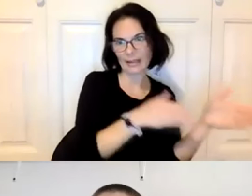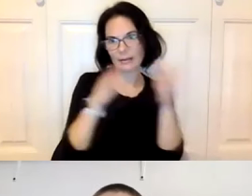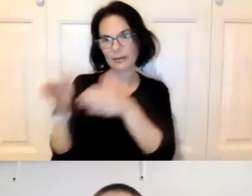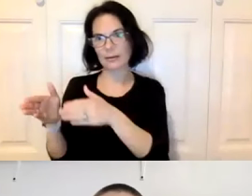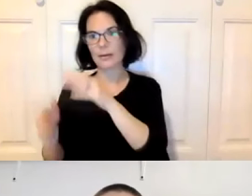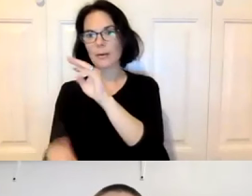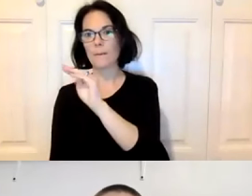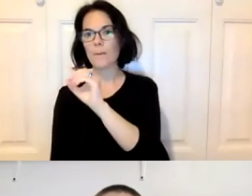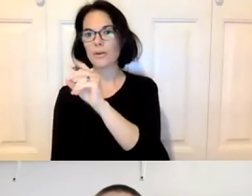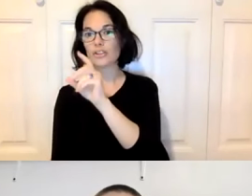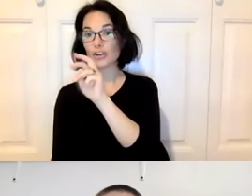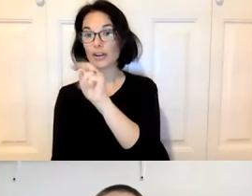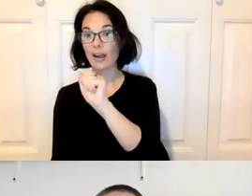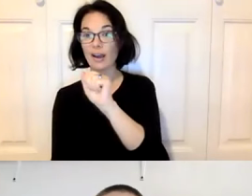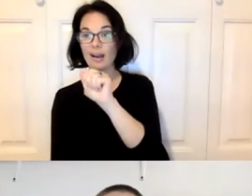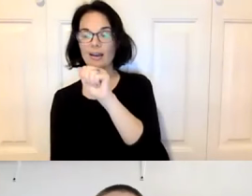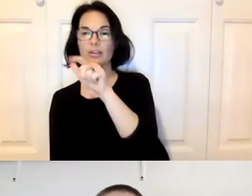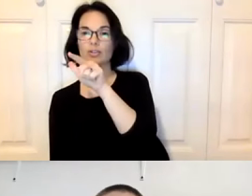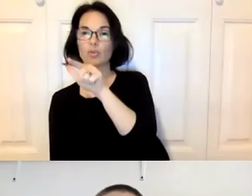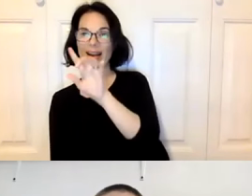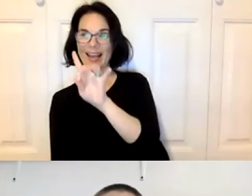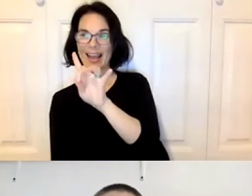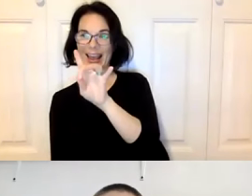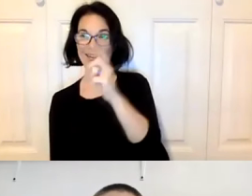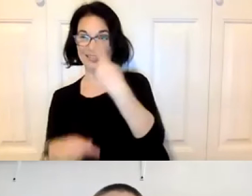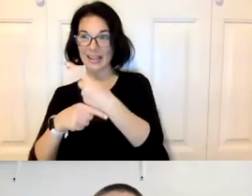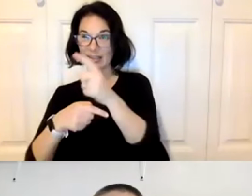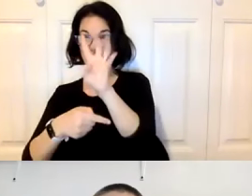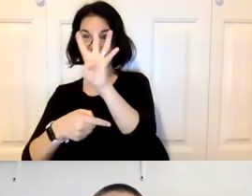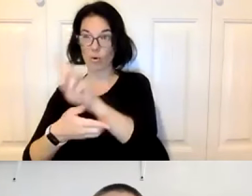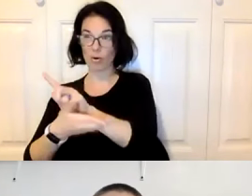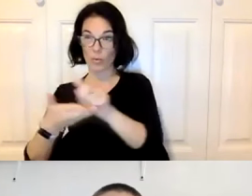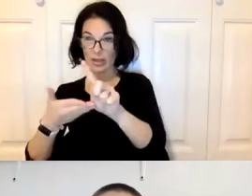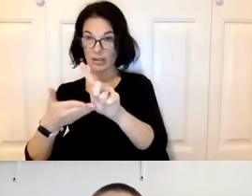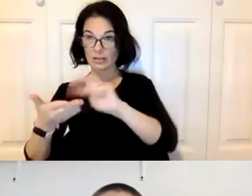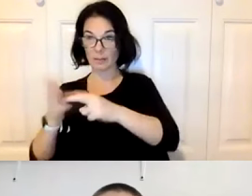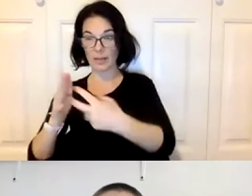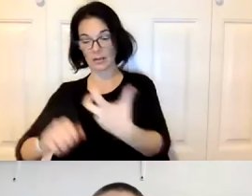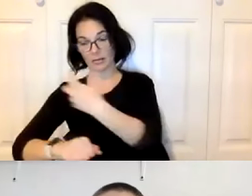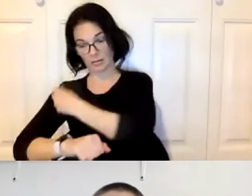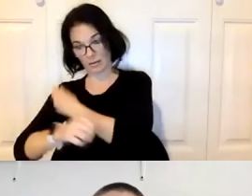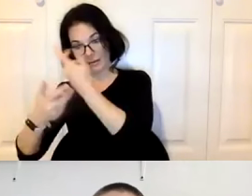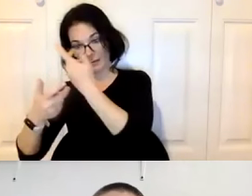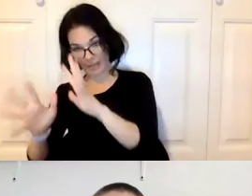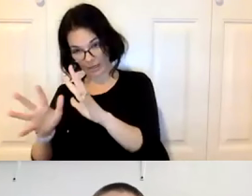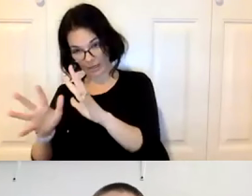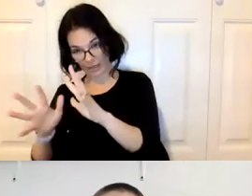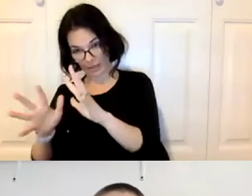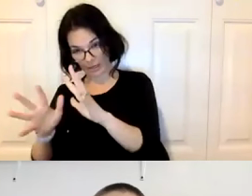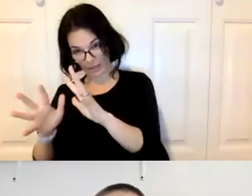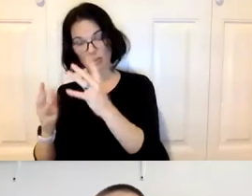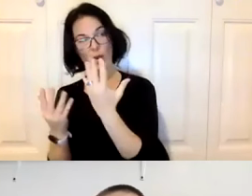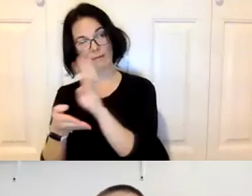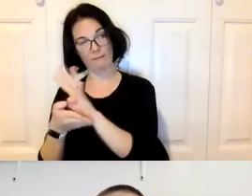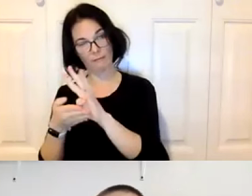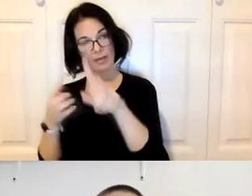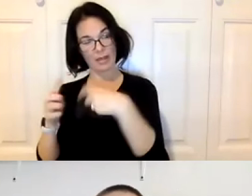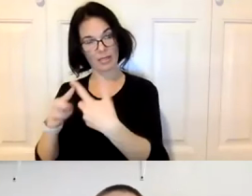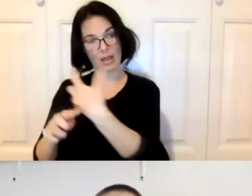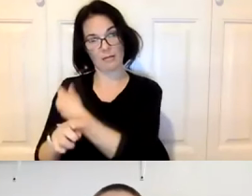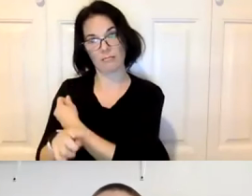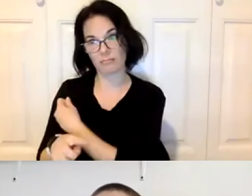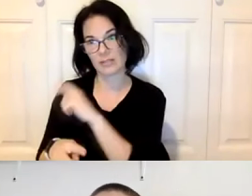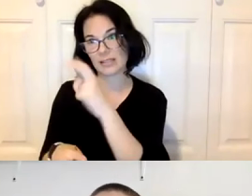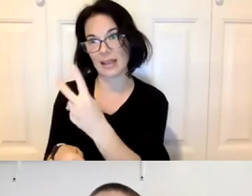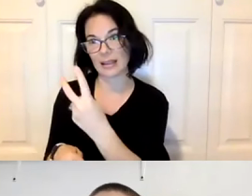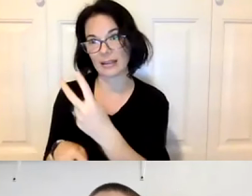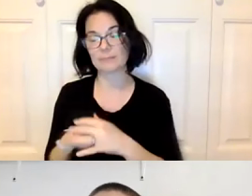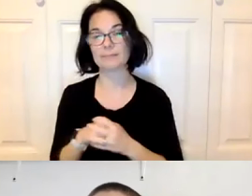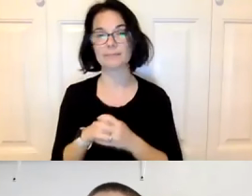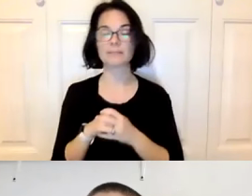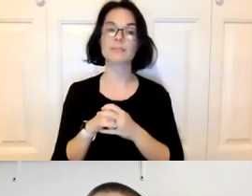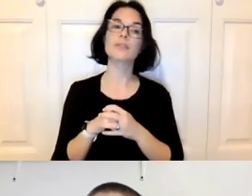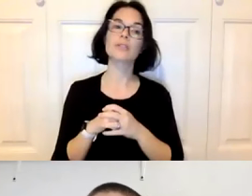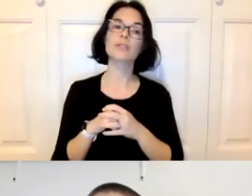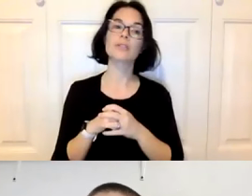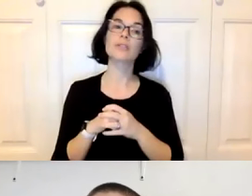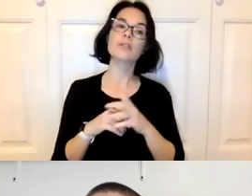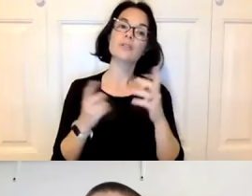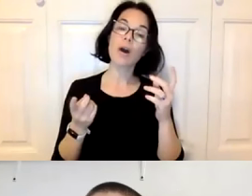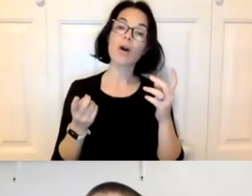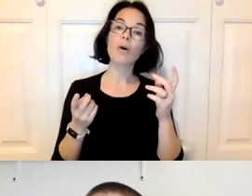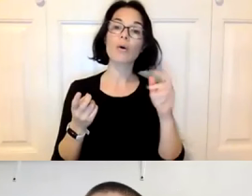The government plan is to still encourage people who got their first dose